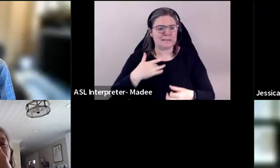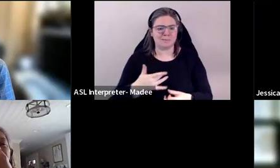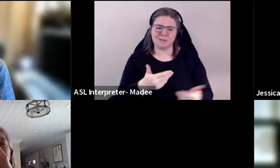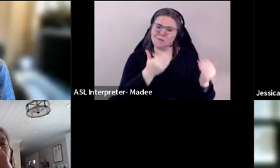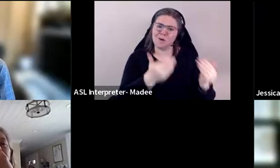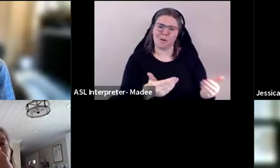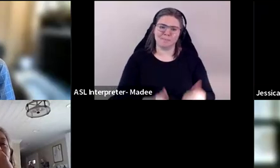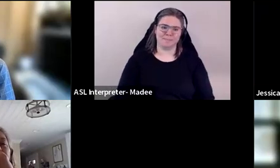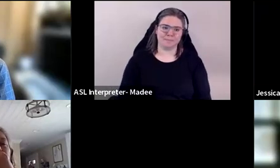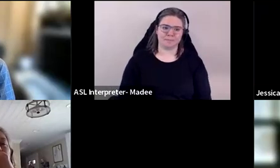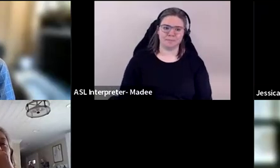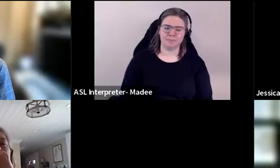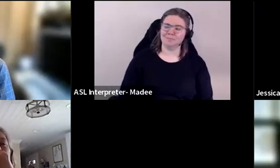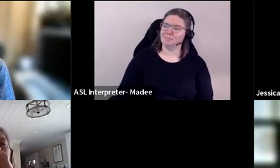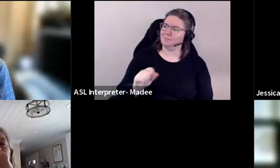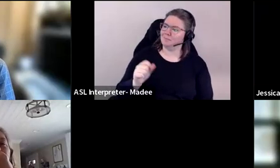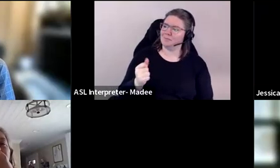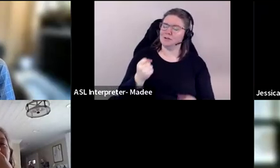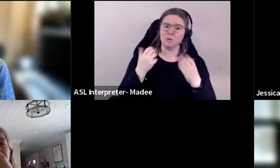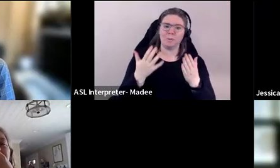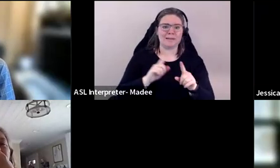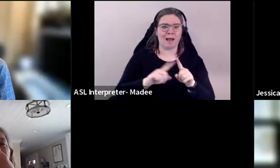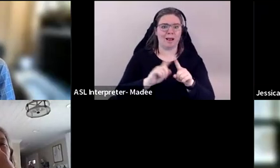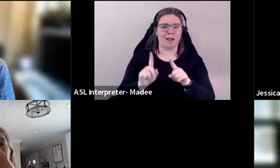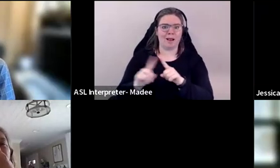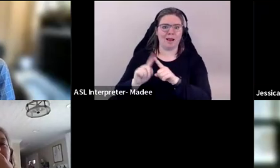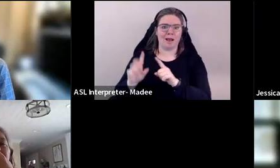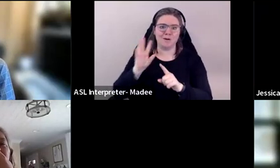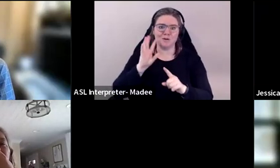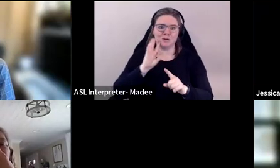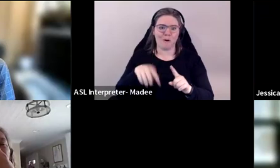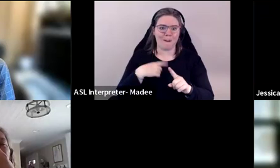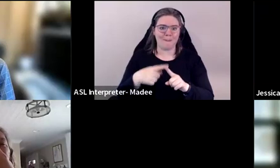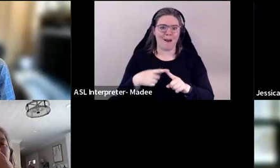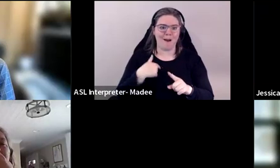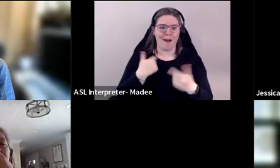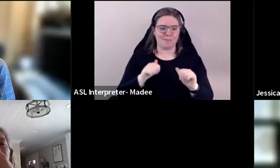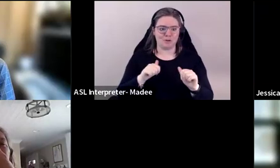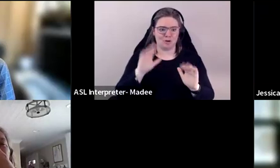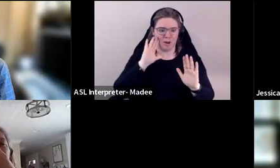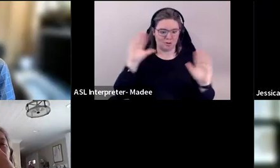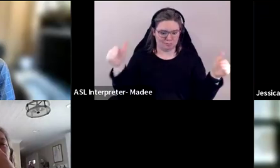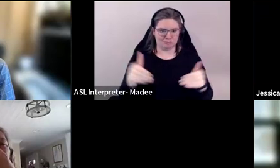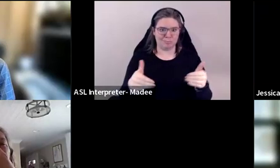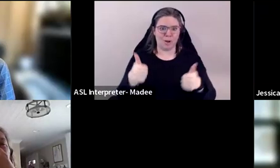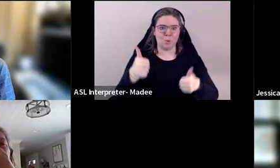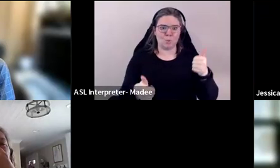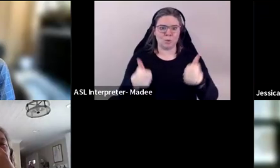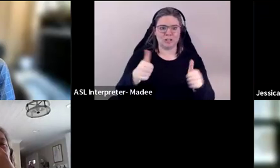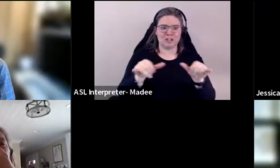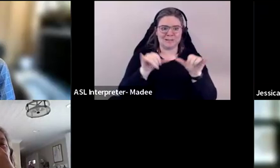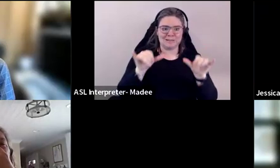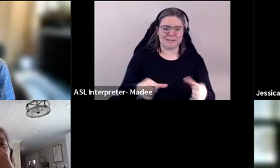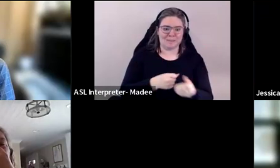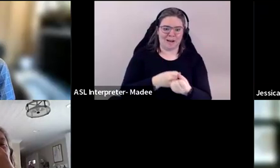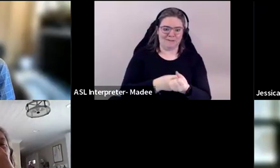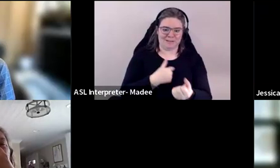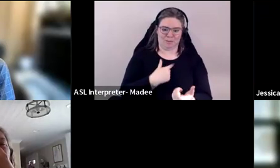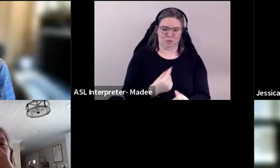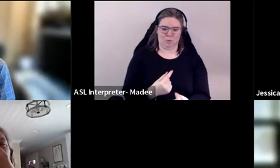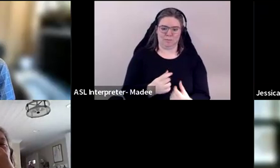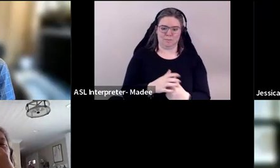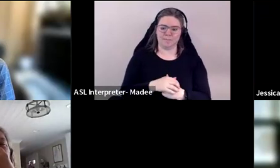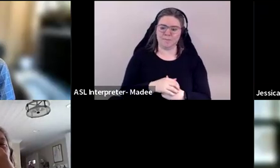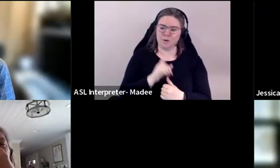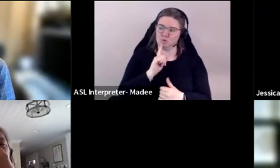Rebecca Rabatin, she/her, Independence First: Yeah, there's so many different things to talk about. So I'm trying to hone in on which system advocacy I'm working on. I guess one of the big ones is